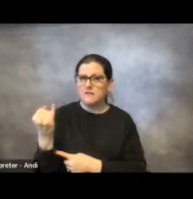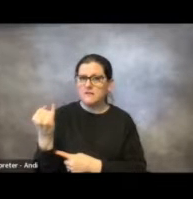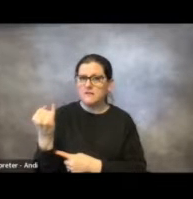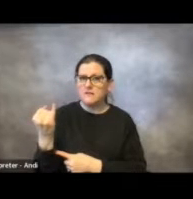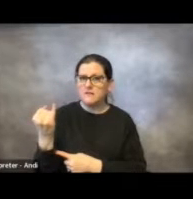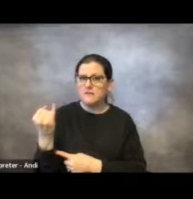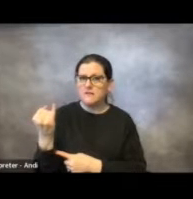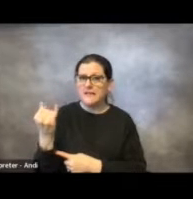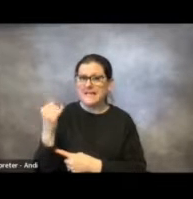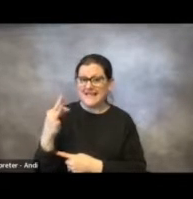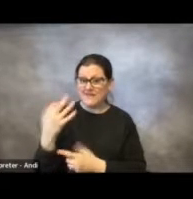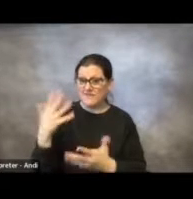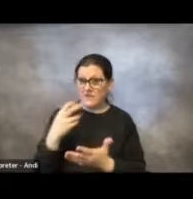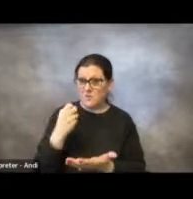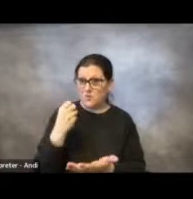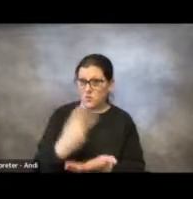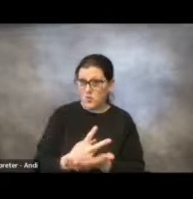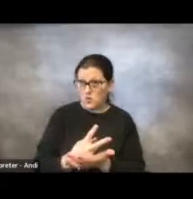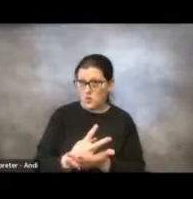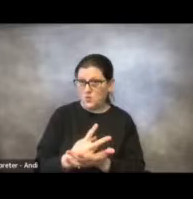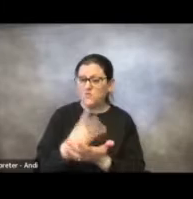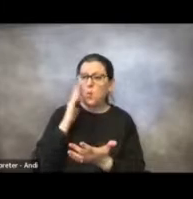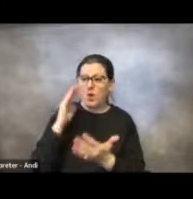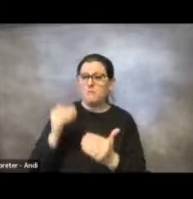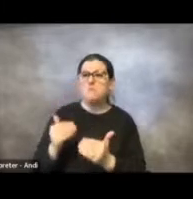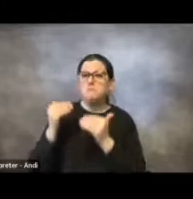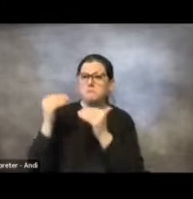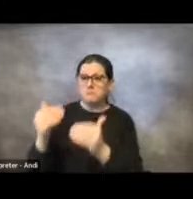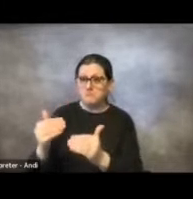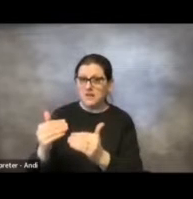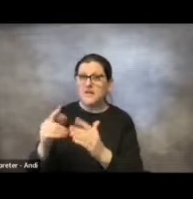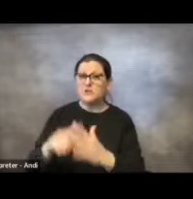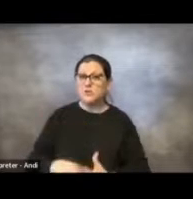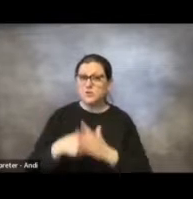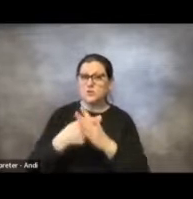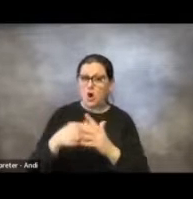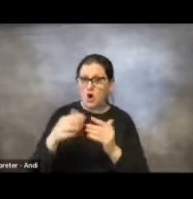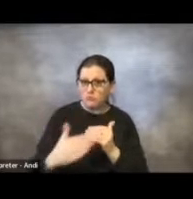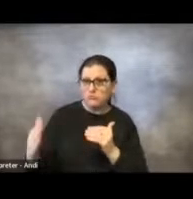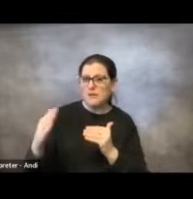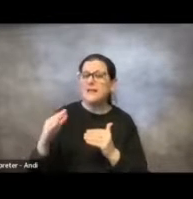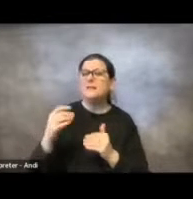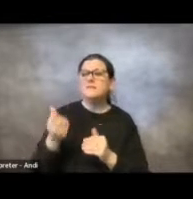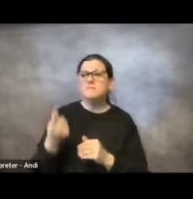it's approved, it moves on to our implementation phase. It's a three year grant. And so we have